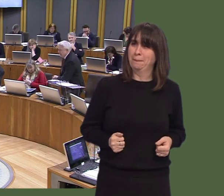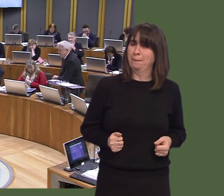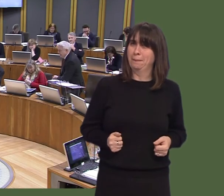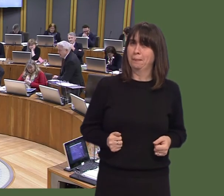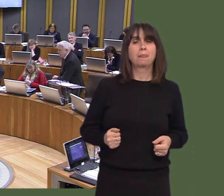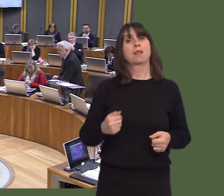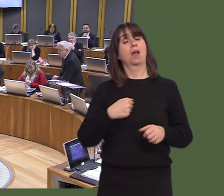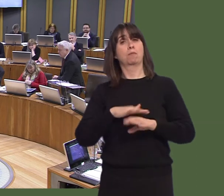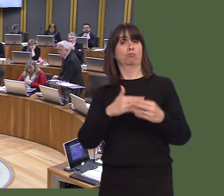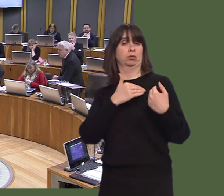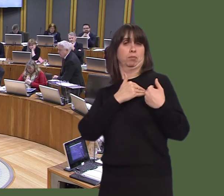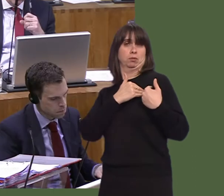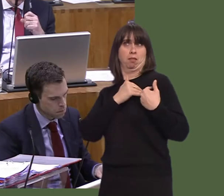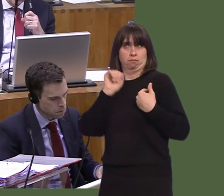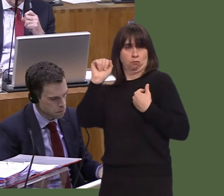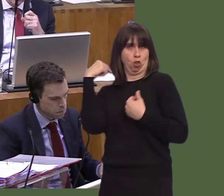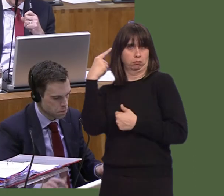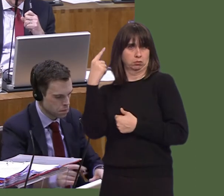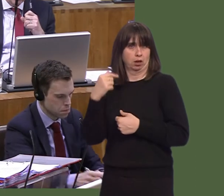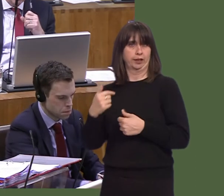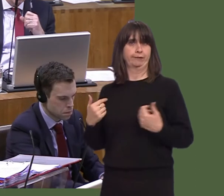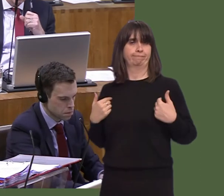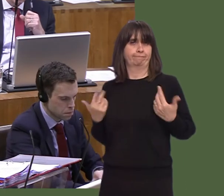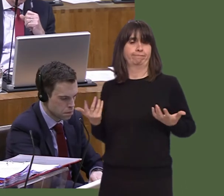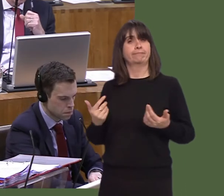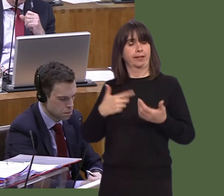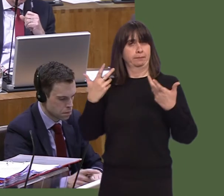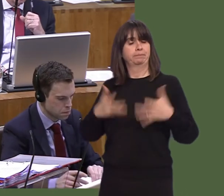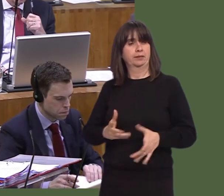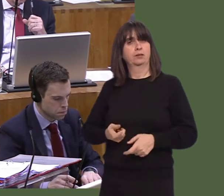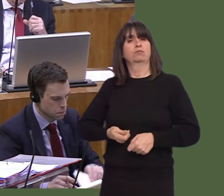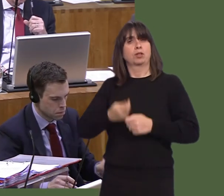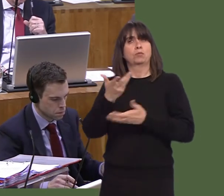that we've never had before and something that we'd have to start from scratch.